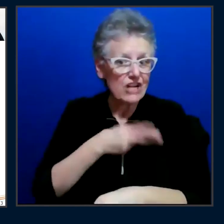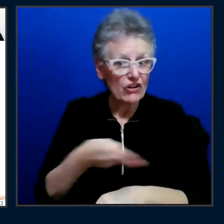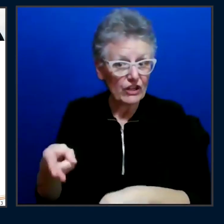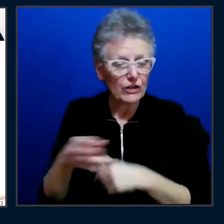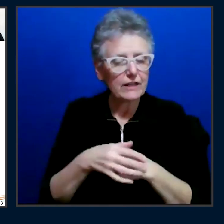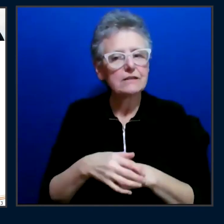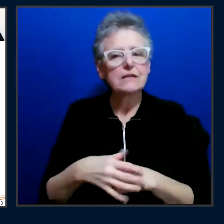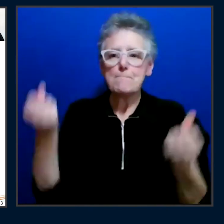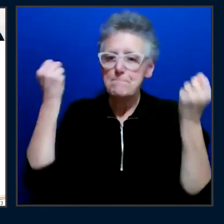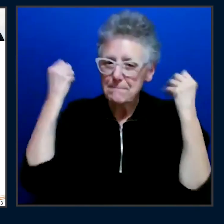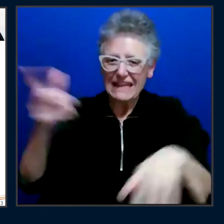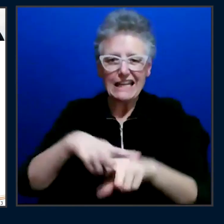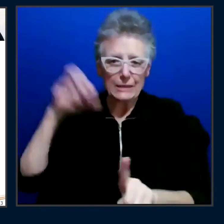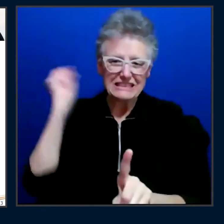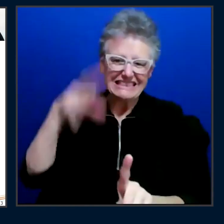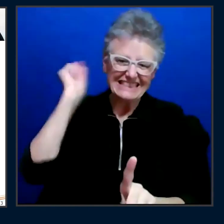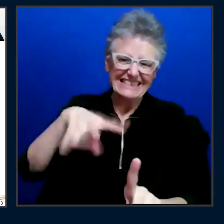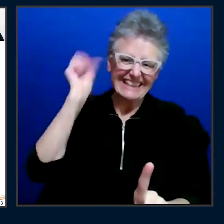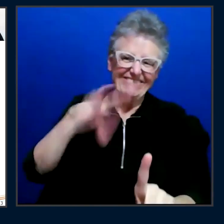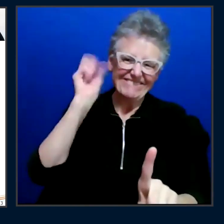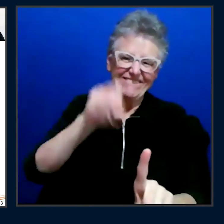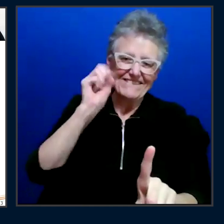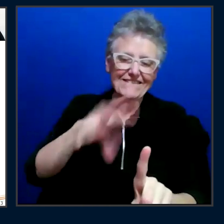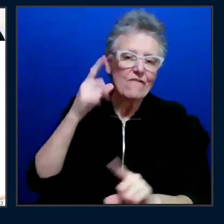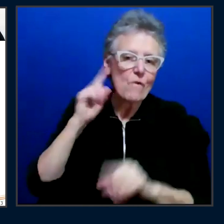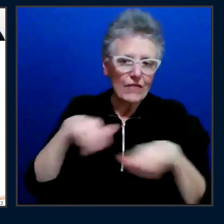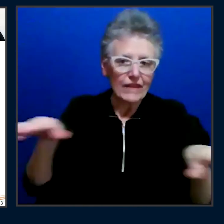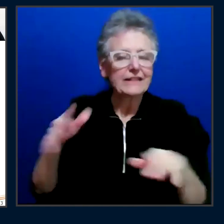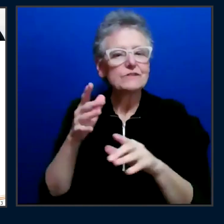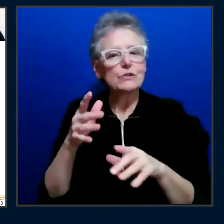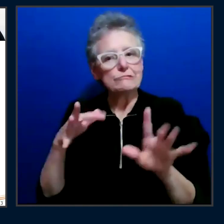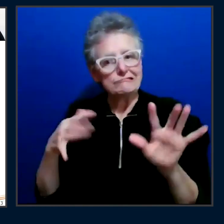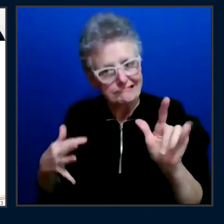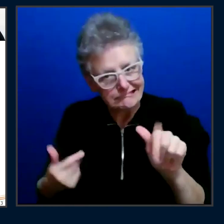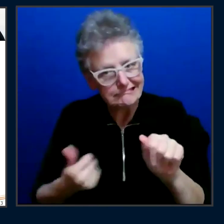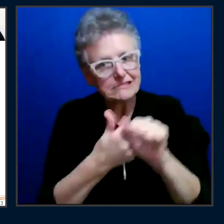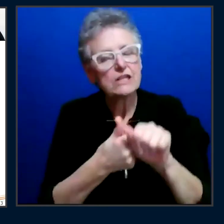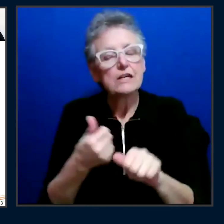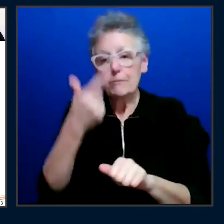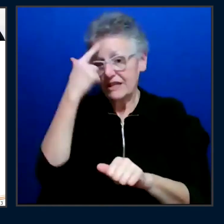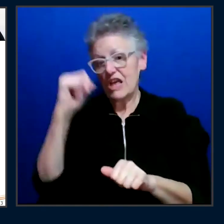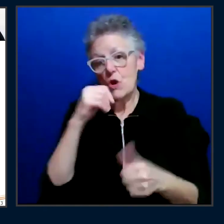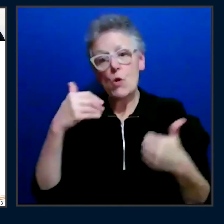and hard of hearing, multiple exposures for-- to kind of make up for the lack of incidental learning